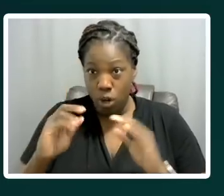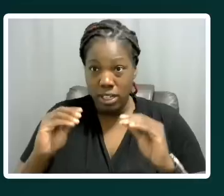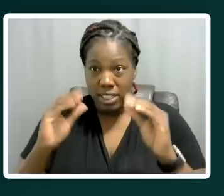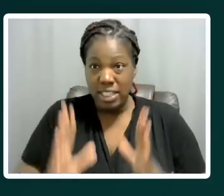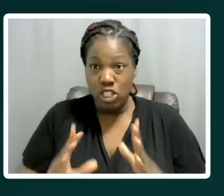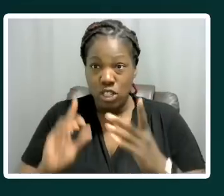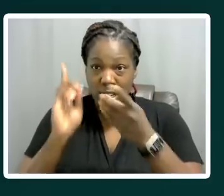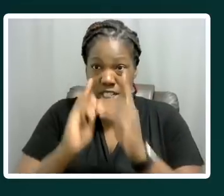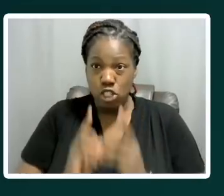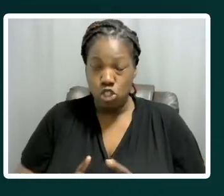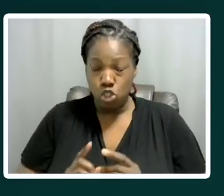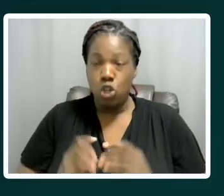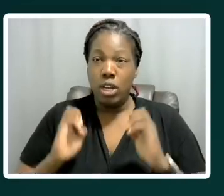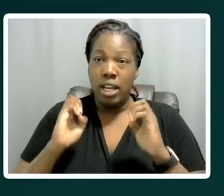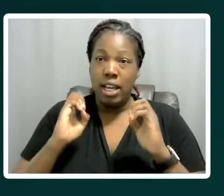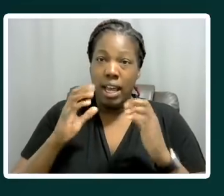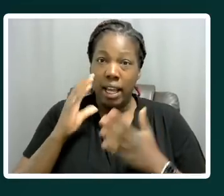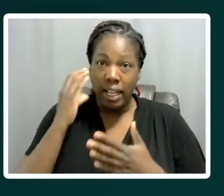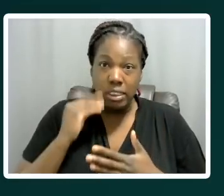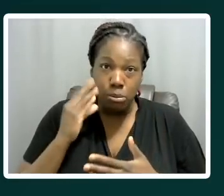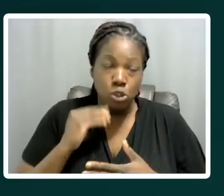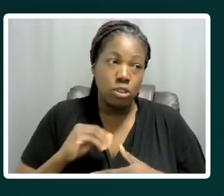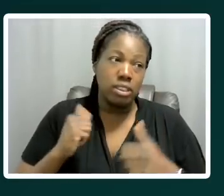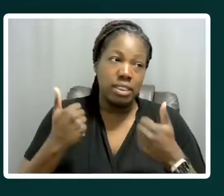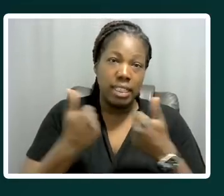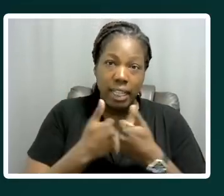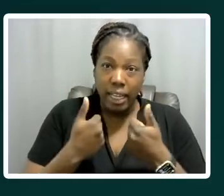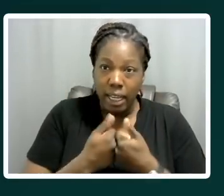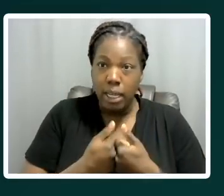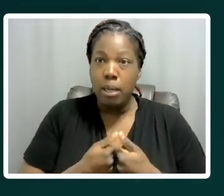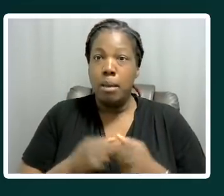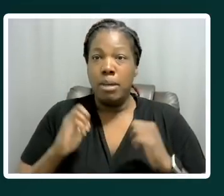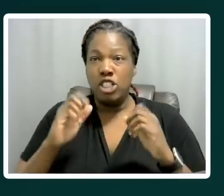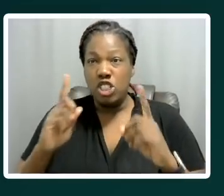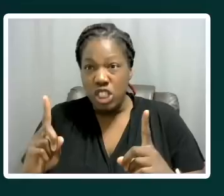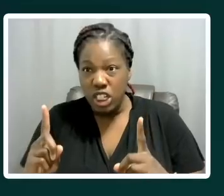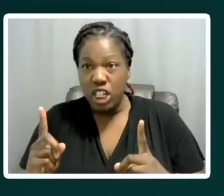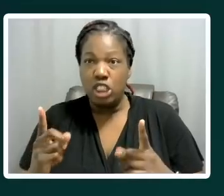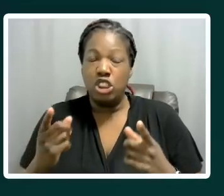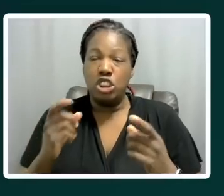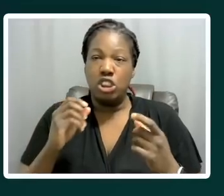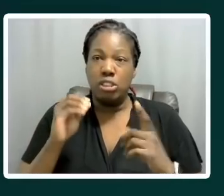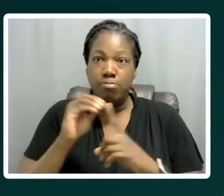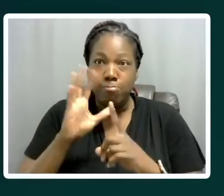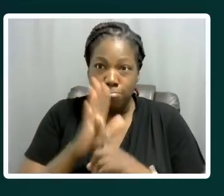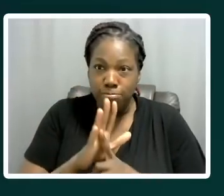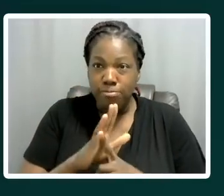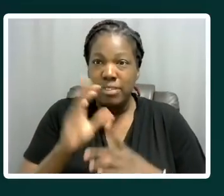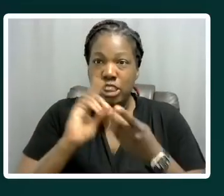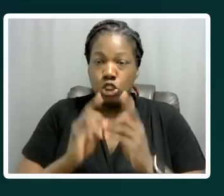shape of games, educational simulations, digital videos, and more. And the mission